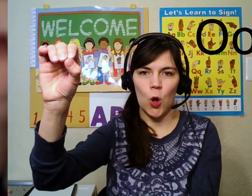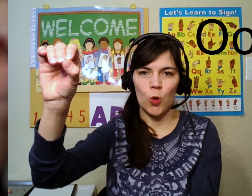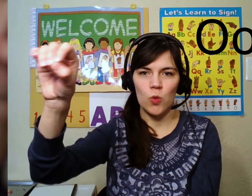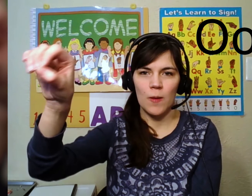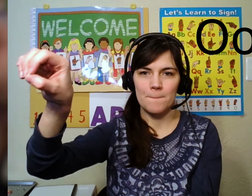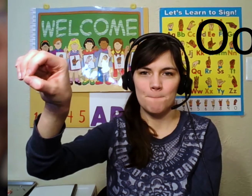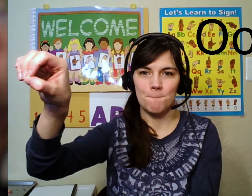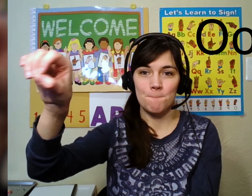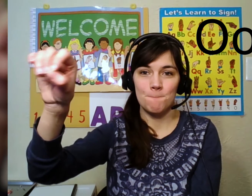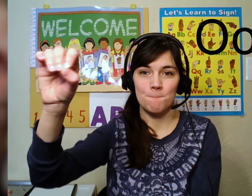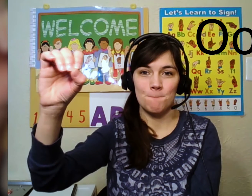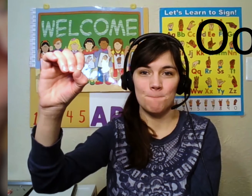O